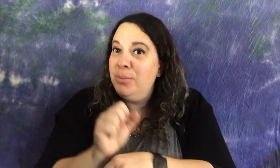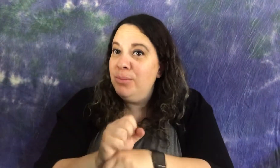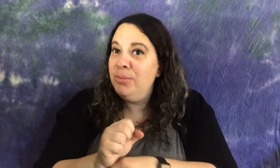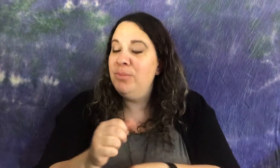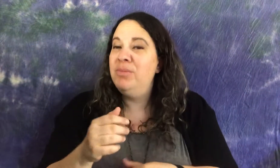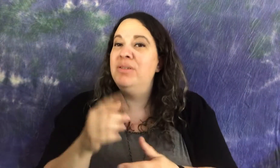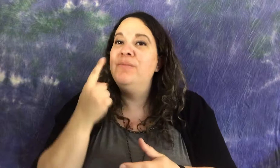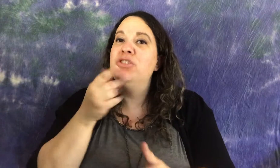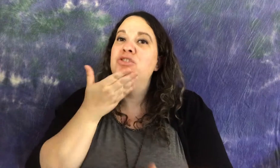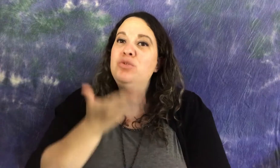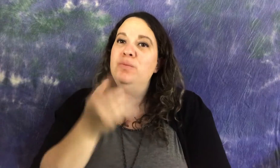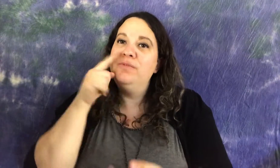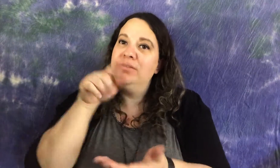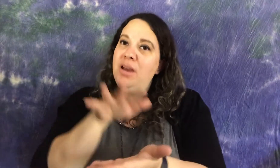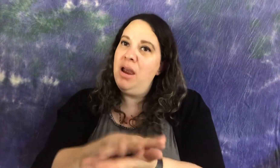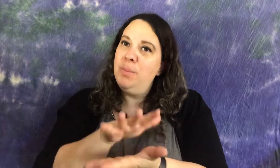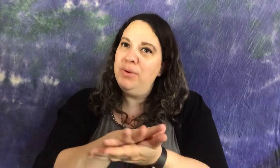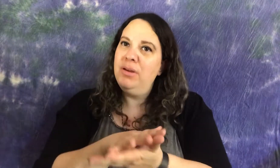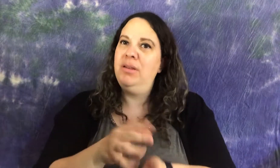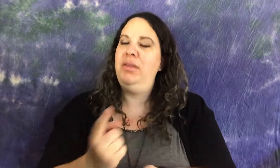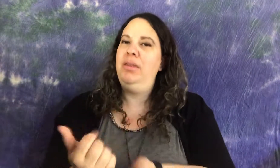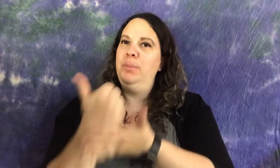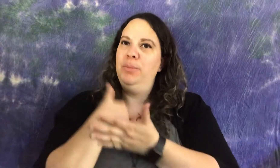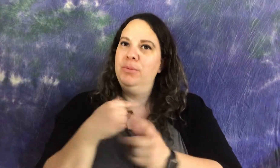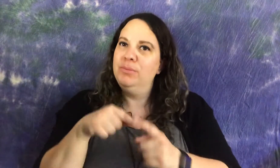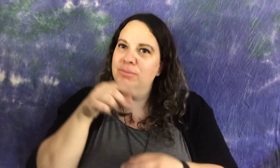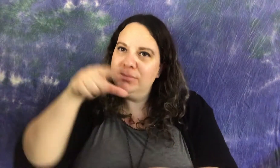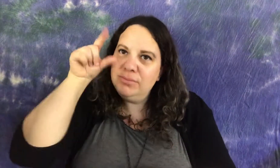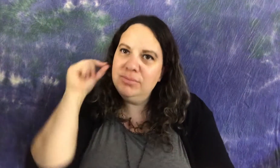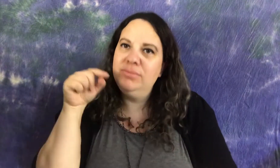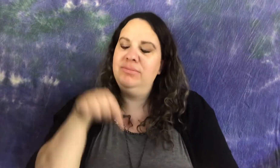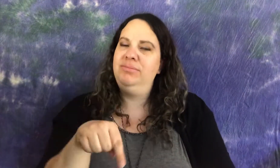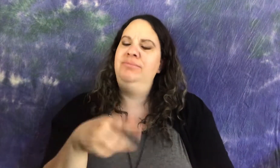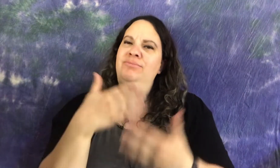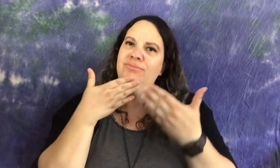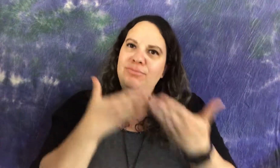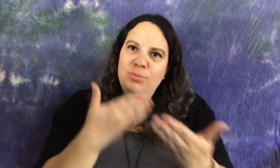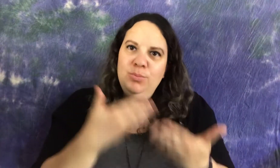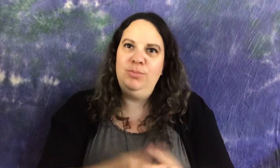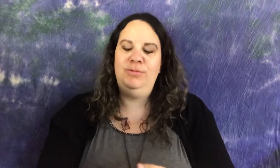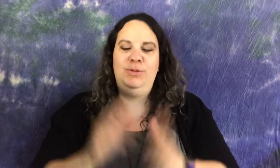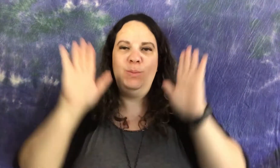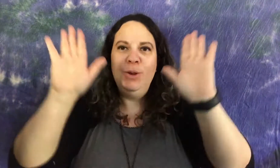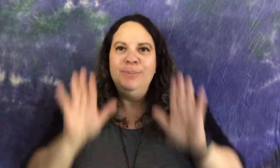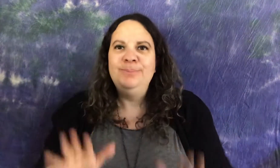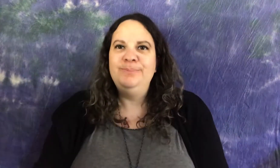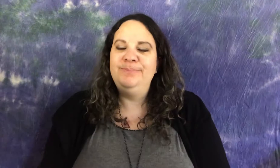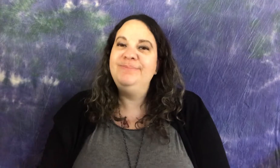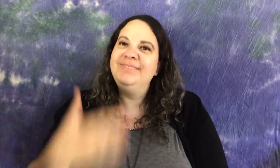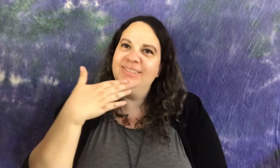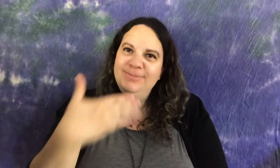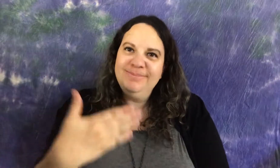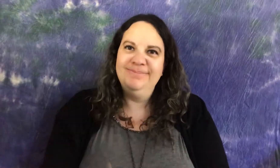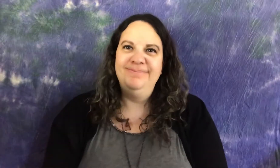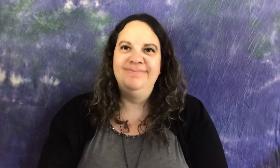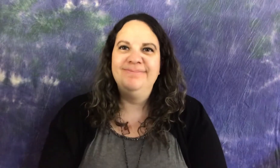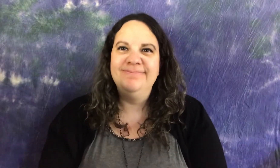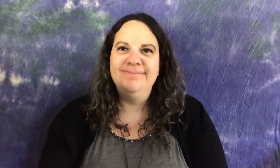and in future academics, which helps me here at Gallaudet. Thank you! It was great, thank you!